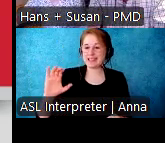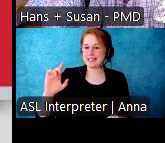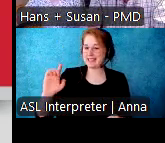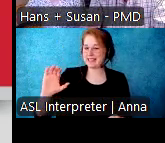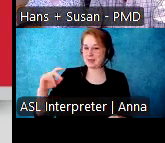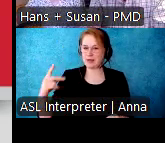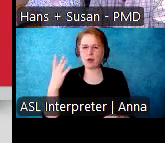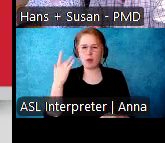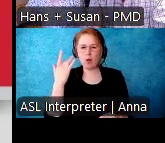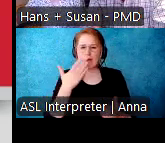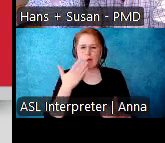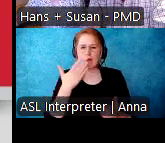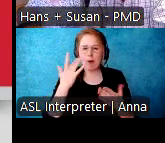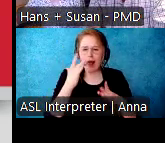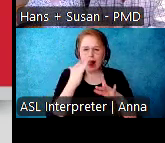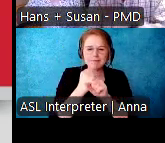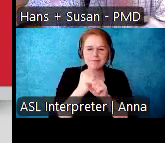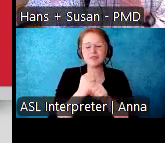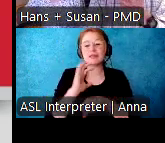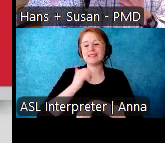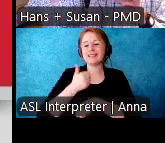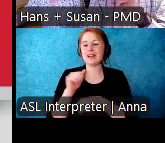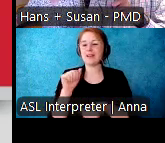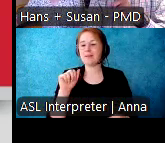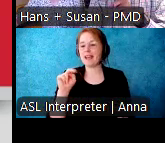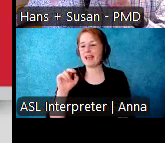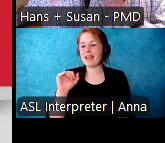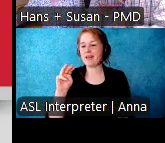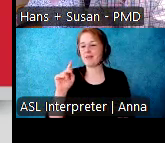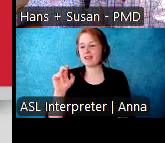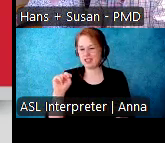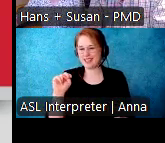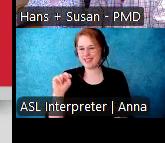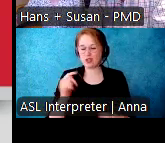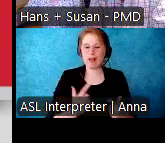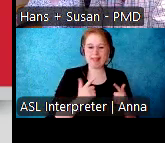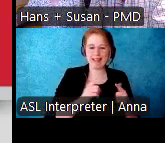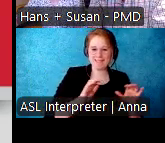We did it in an animated style. We used both a live action and an animated style in our advertising